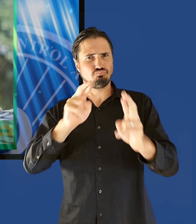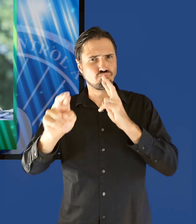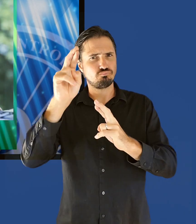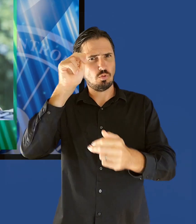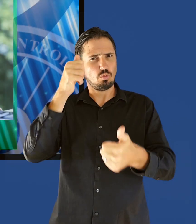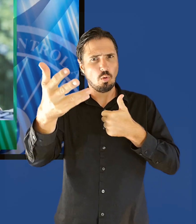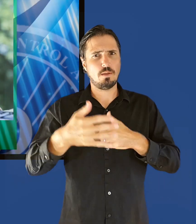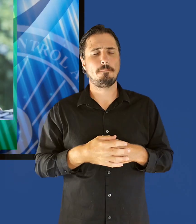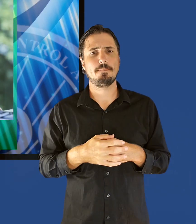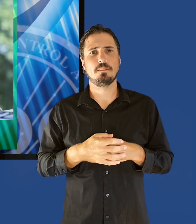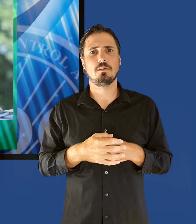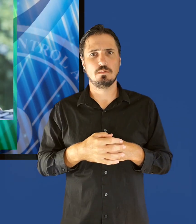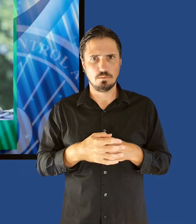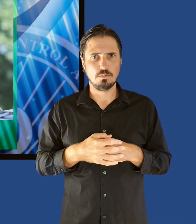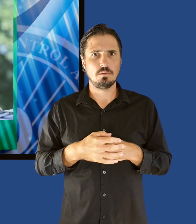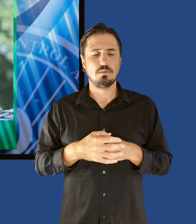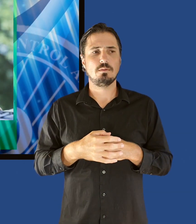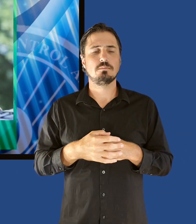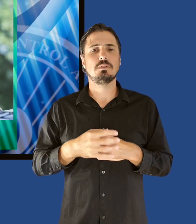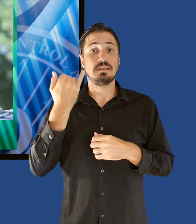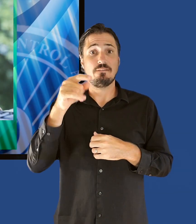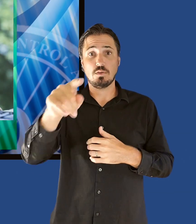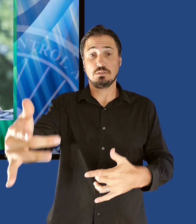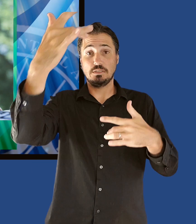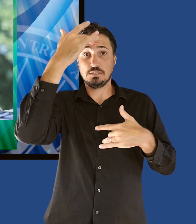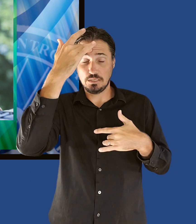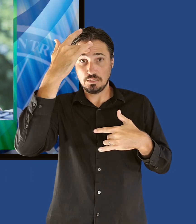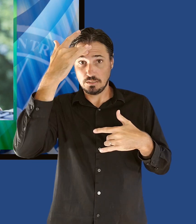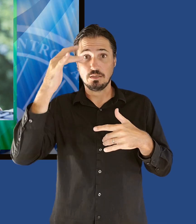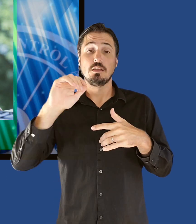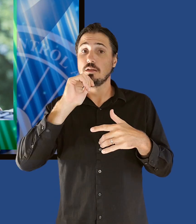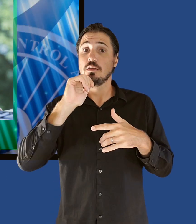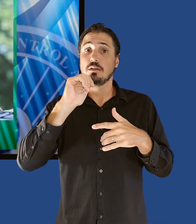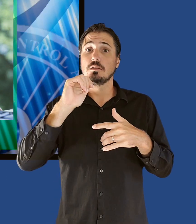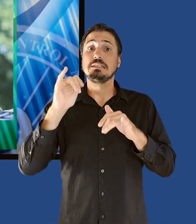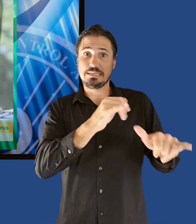Do not leave home if you are sick, unless you are seeking medical attention, and then only after calling your doctor first.